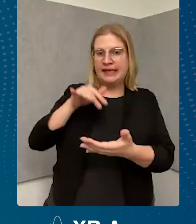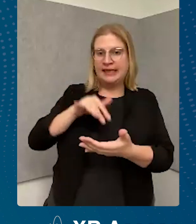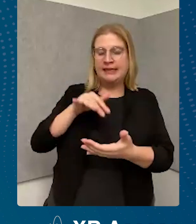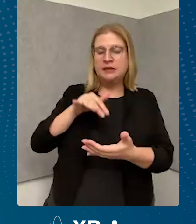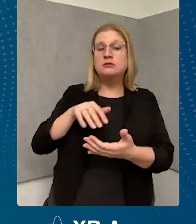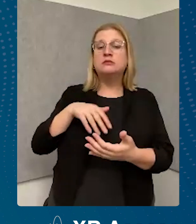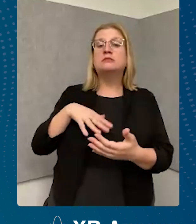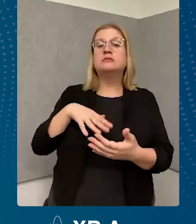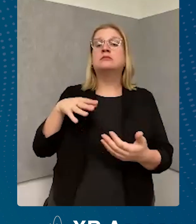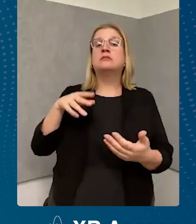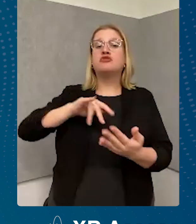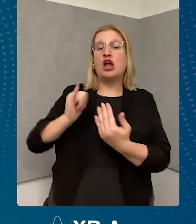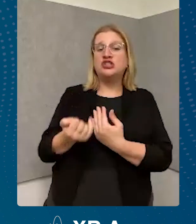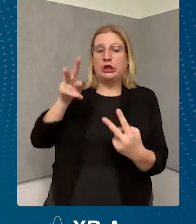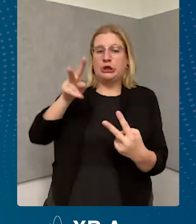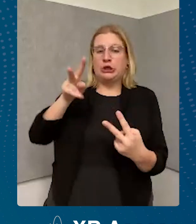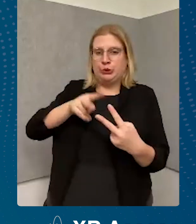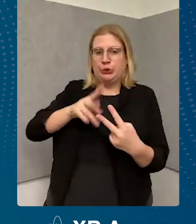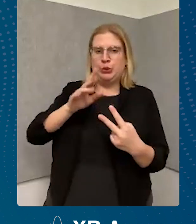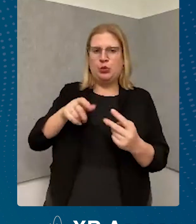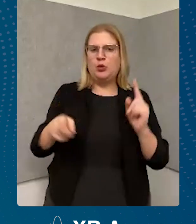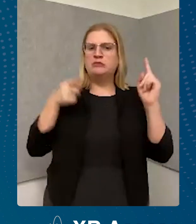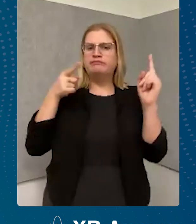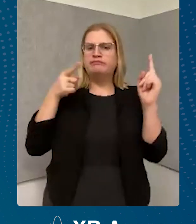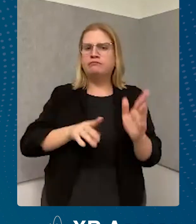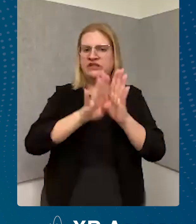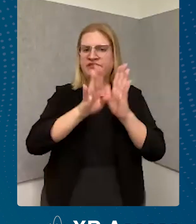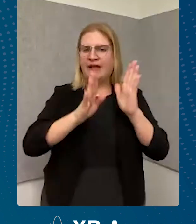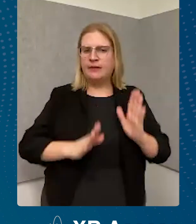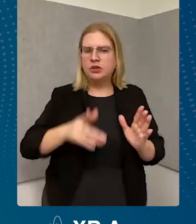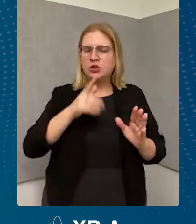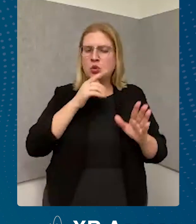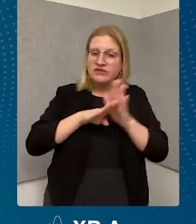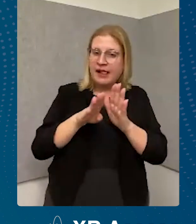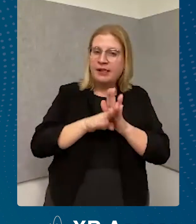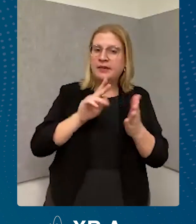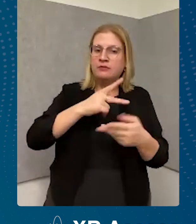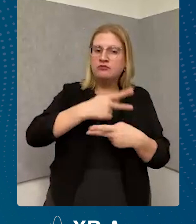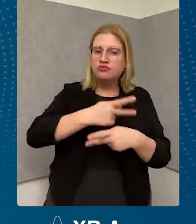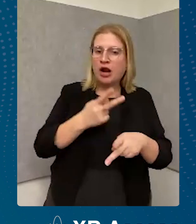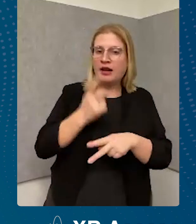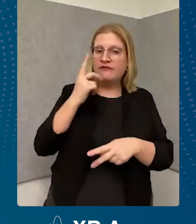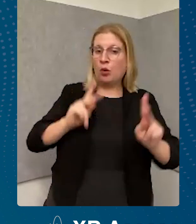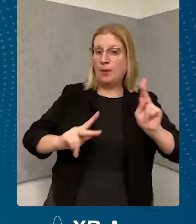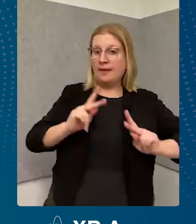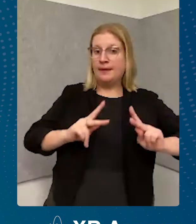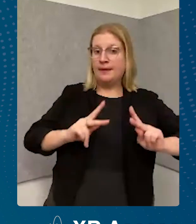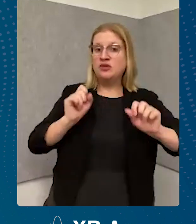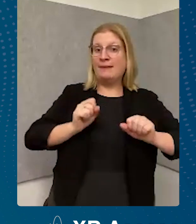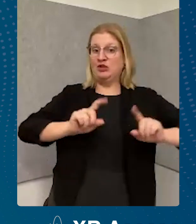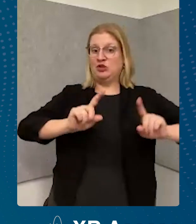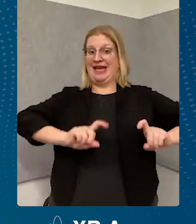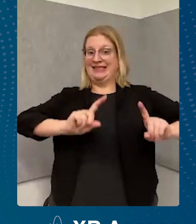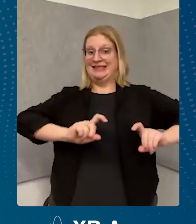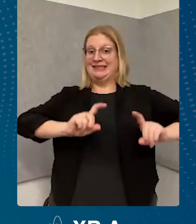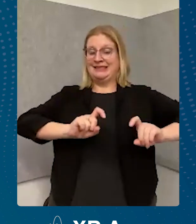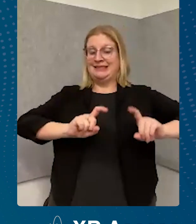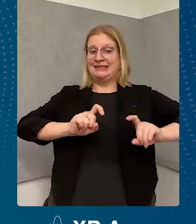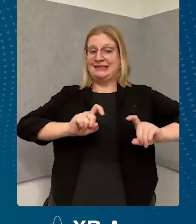First, we wanted to target the developers who were developing the products for people to test out, and participate in their studies.